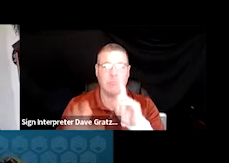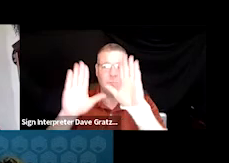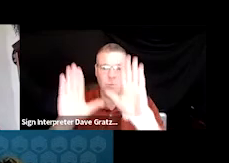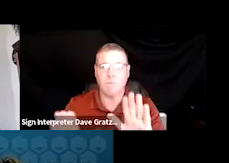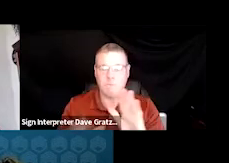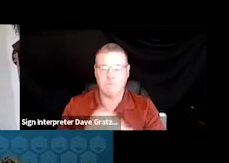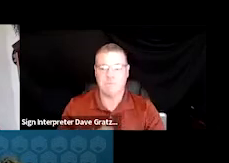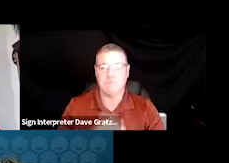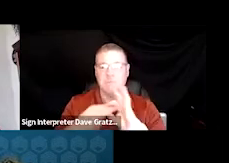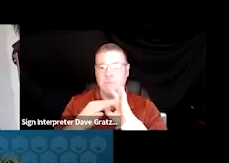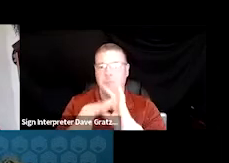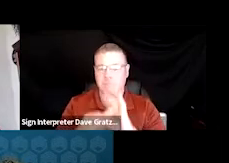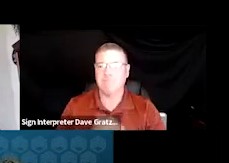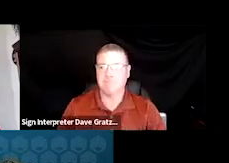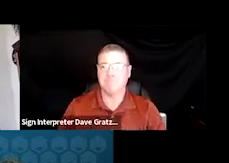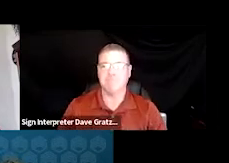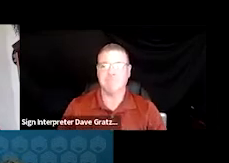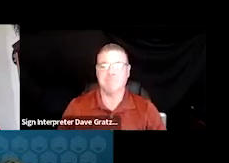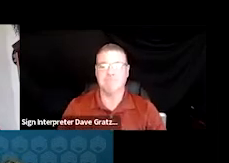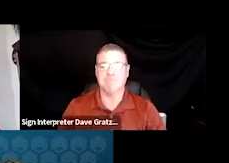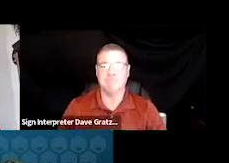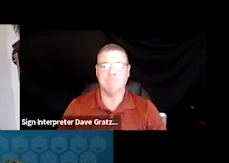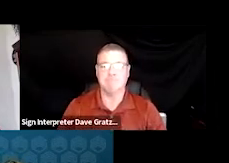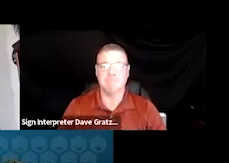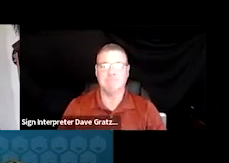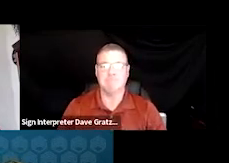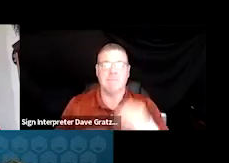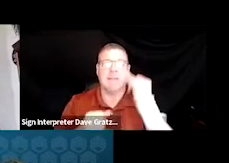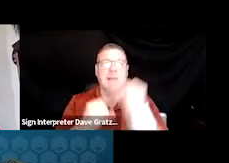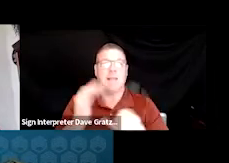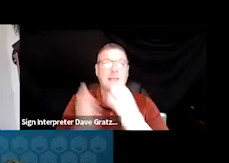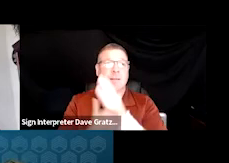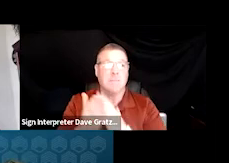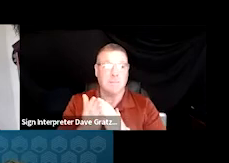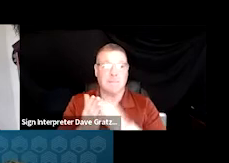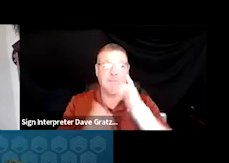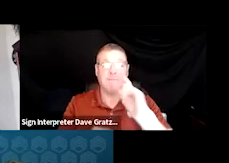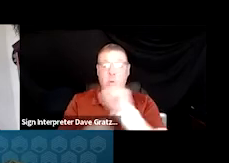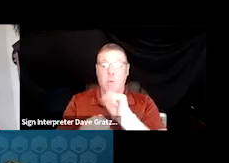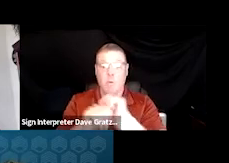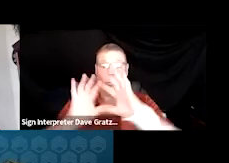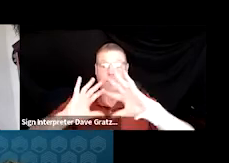wonderful relationship for us. So the last piece of workforce that we've really been focusing on is trying